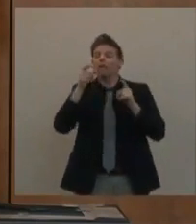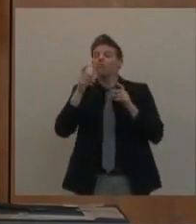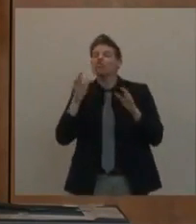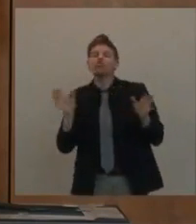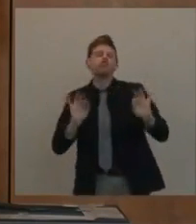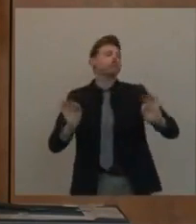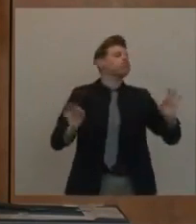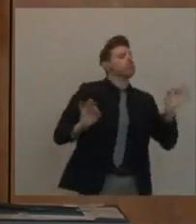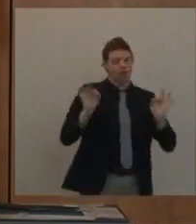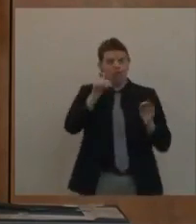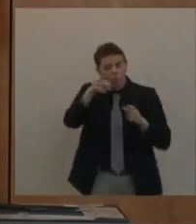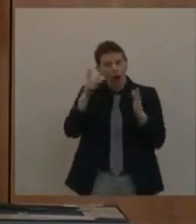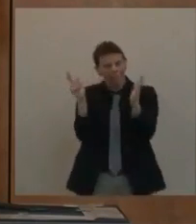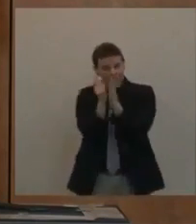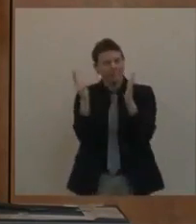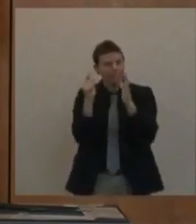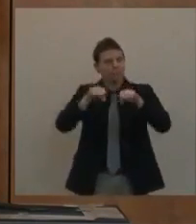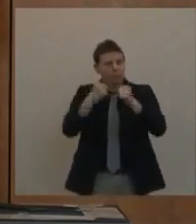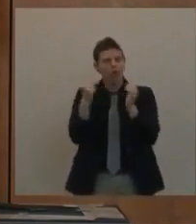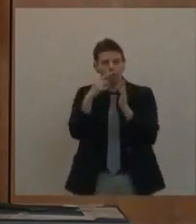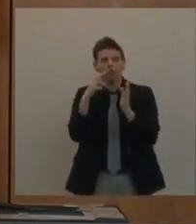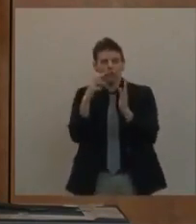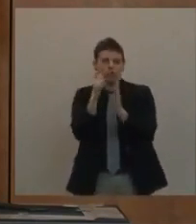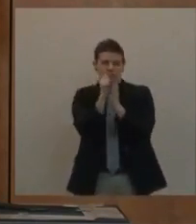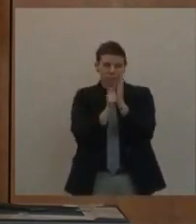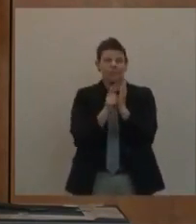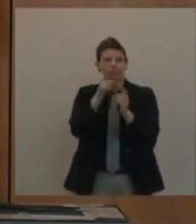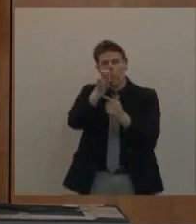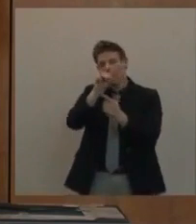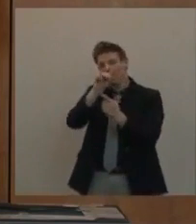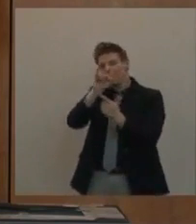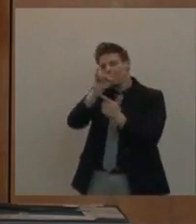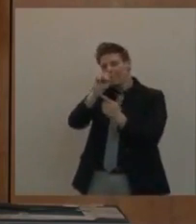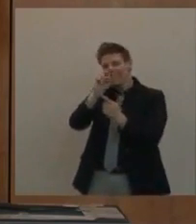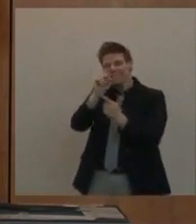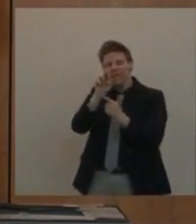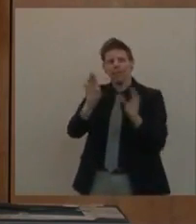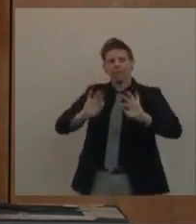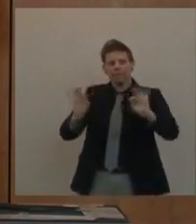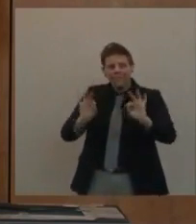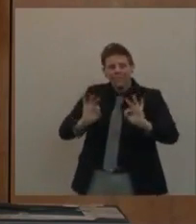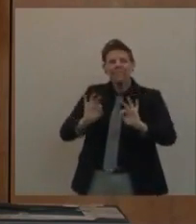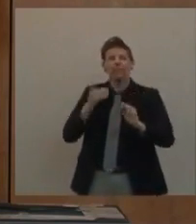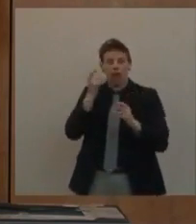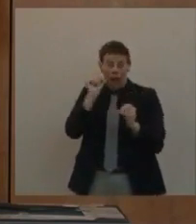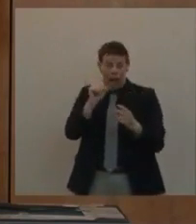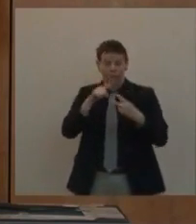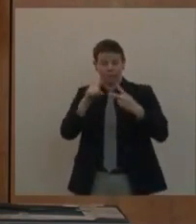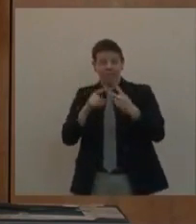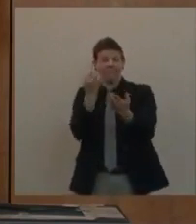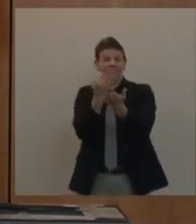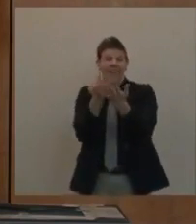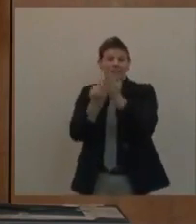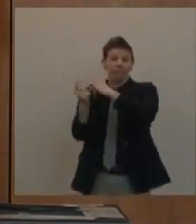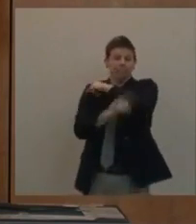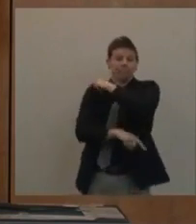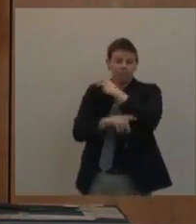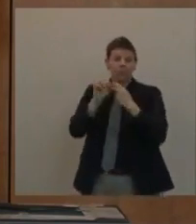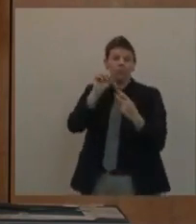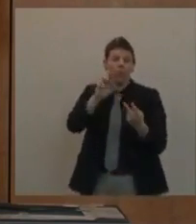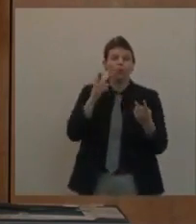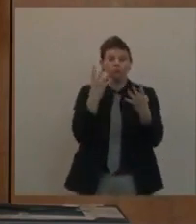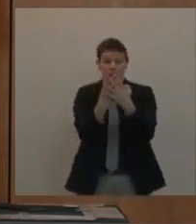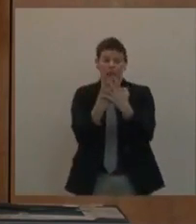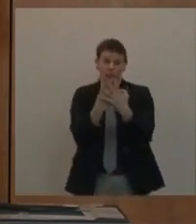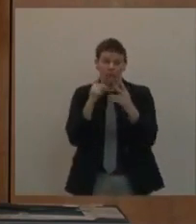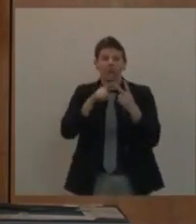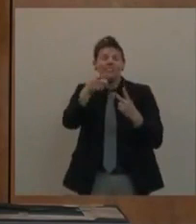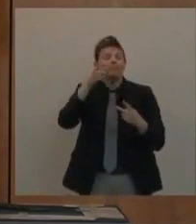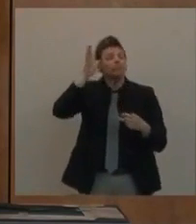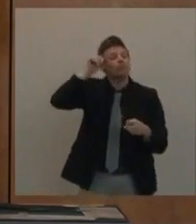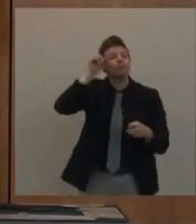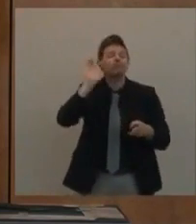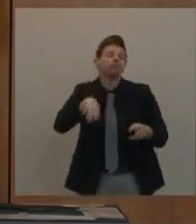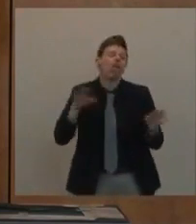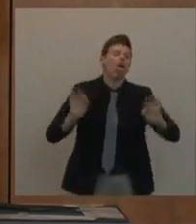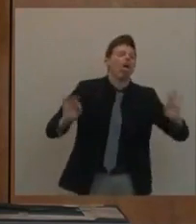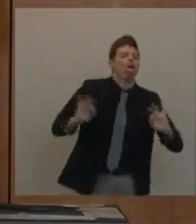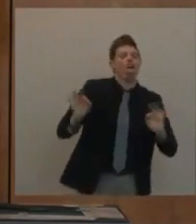APPOINTMENTS, THEN WE WILL LET YOU KNOW THAT YOU ARE IN VIOLATION AND THAT CAN BE A MISDEMEANOR AND A FINANCIAL PENALTY.